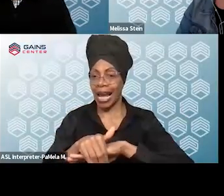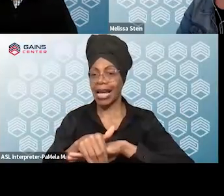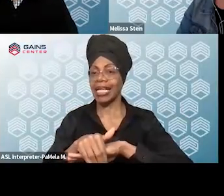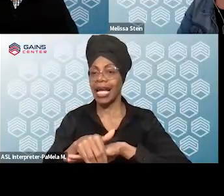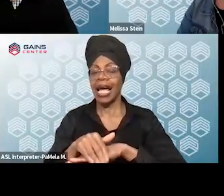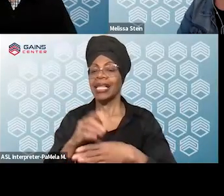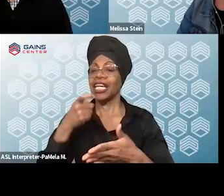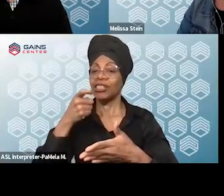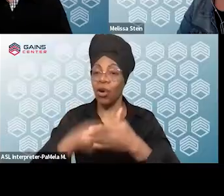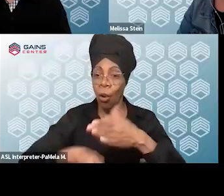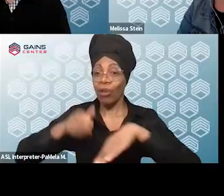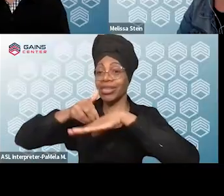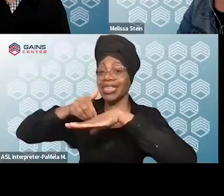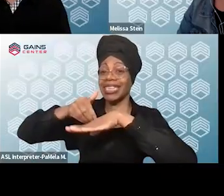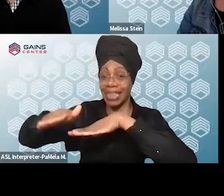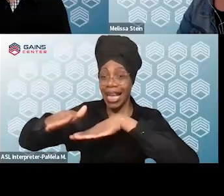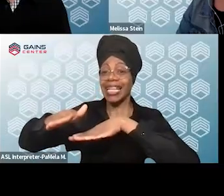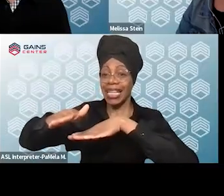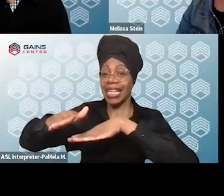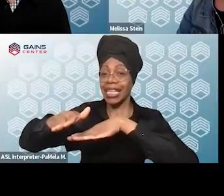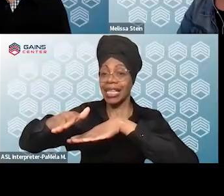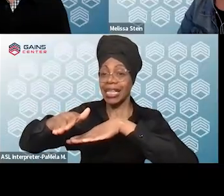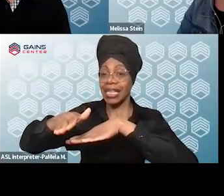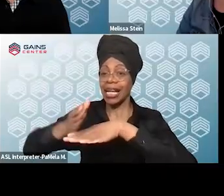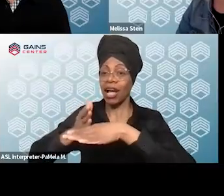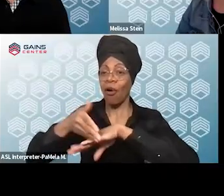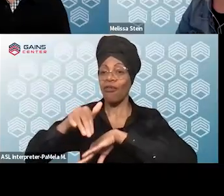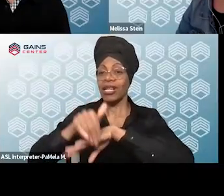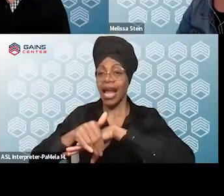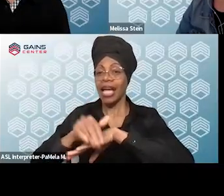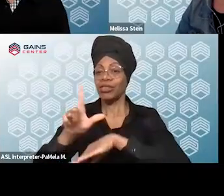to overnighting to a laboratory,